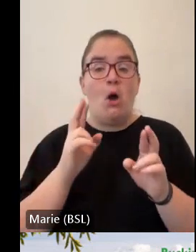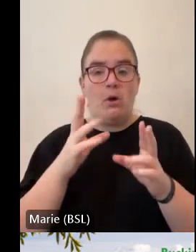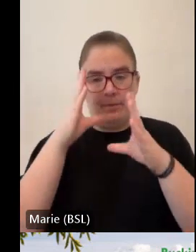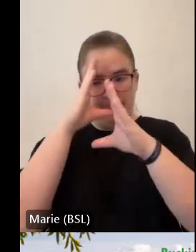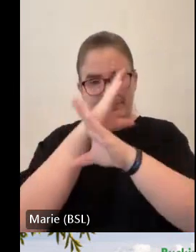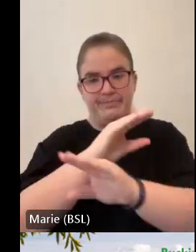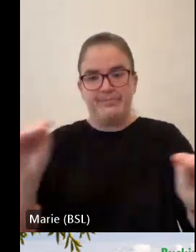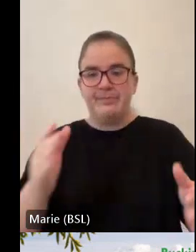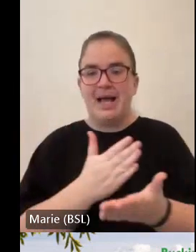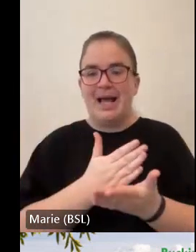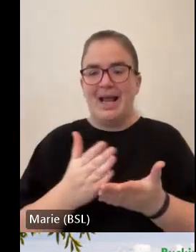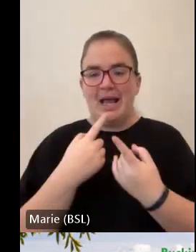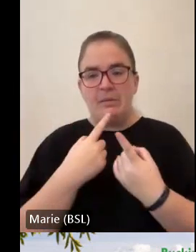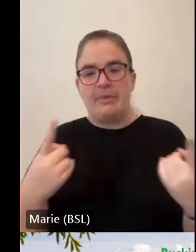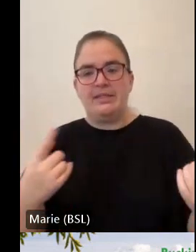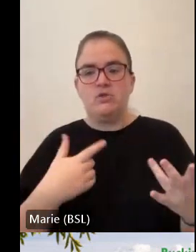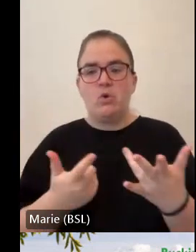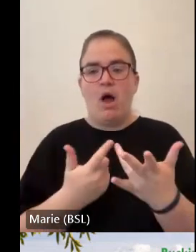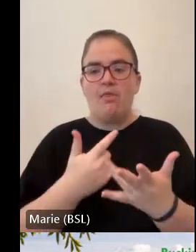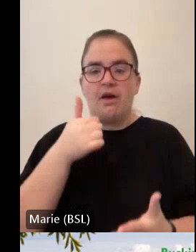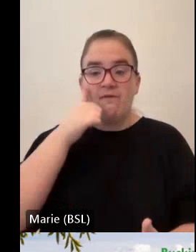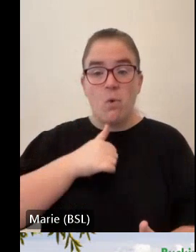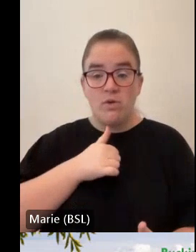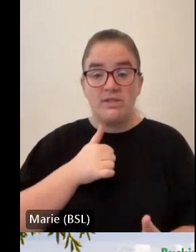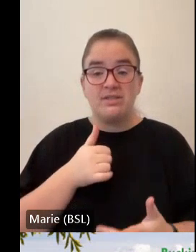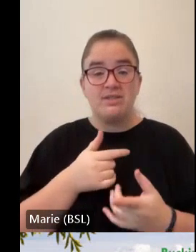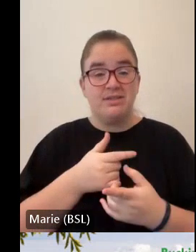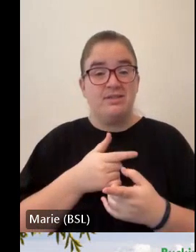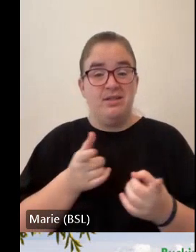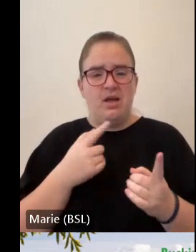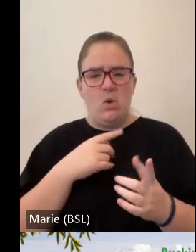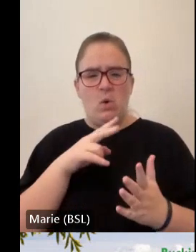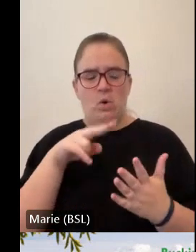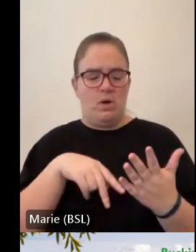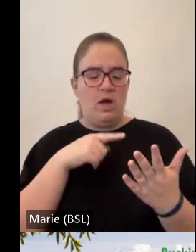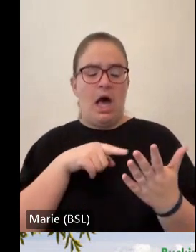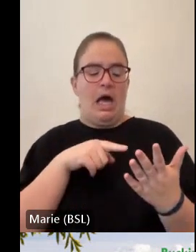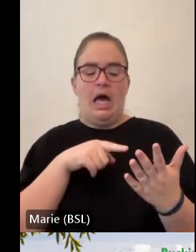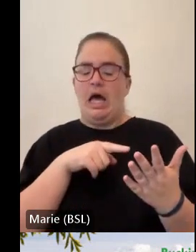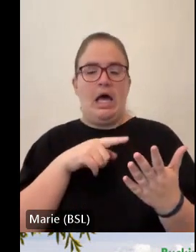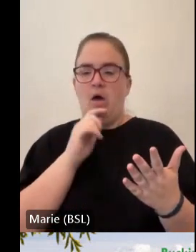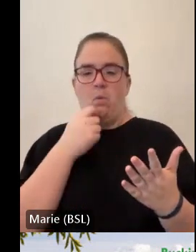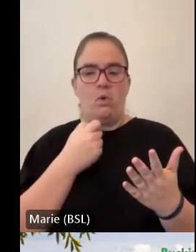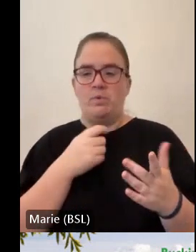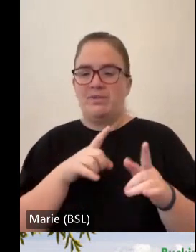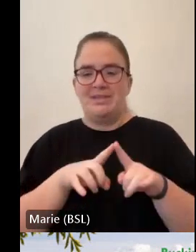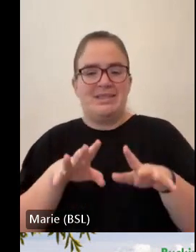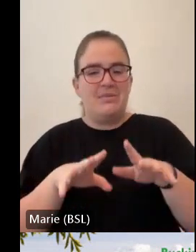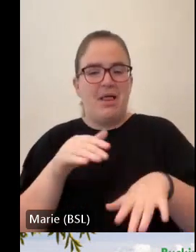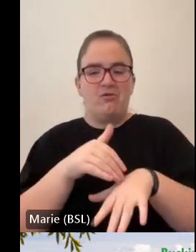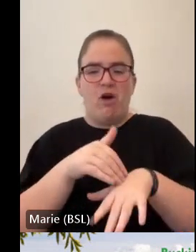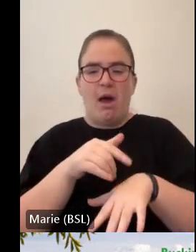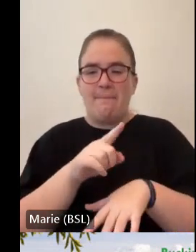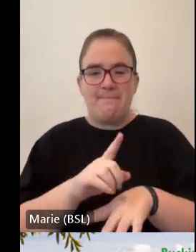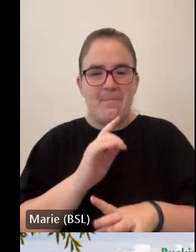any other people that might be tempted to perpetrate similar crimes and also that, you know, trading standards in